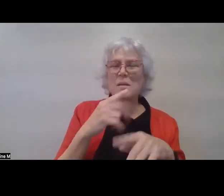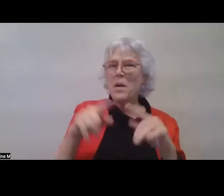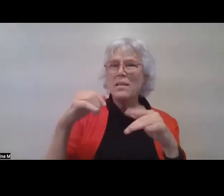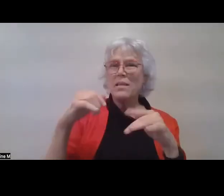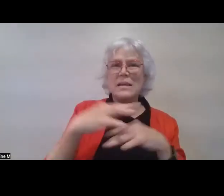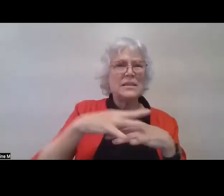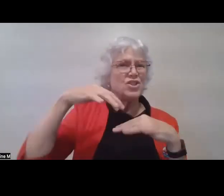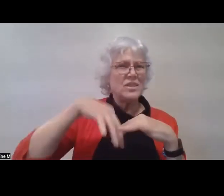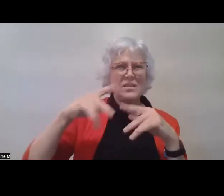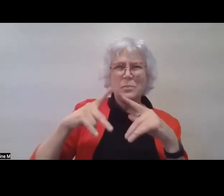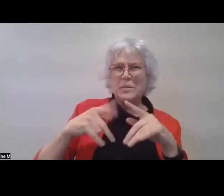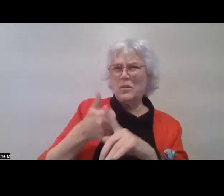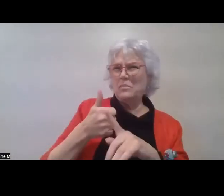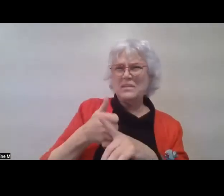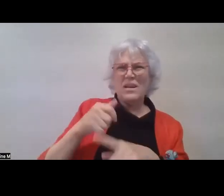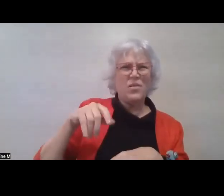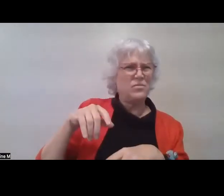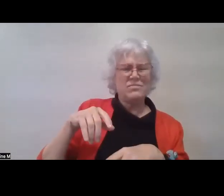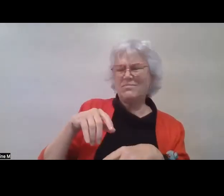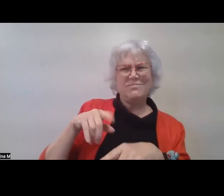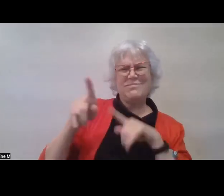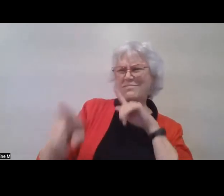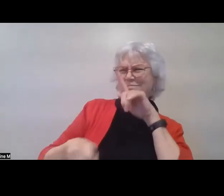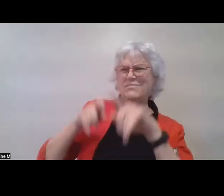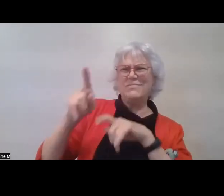question the validity of the study. The Western